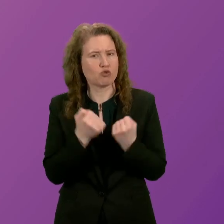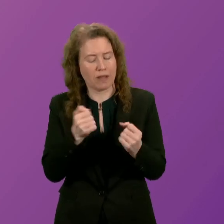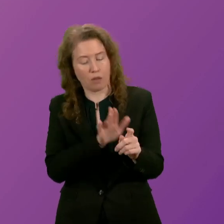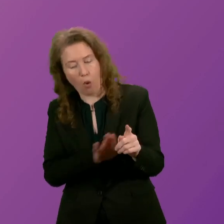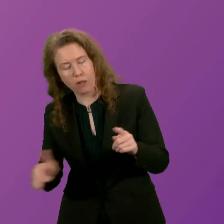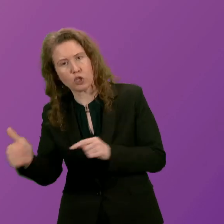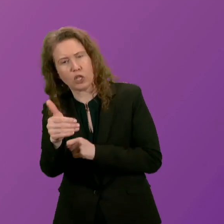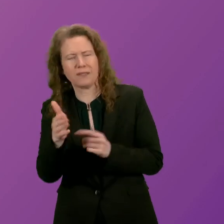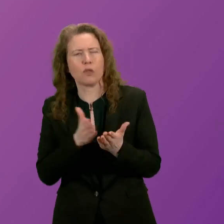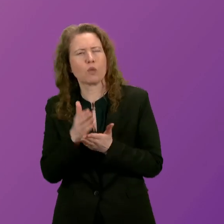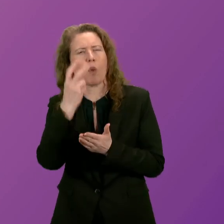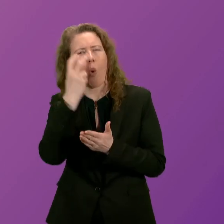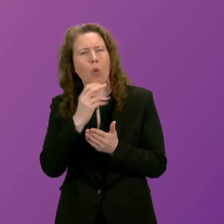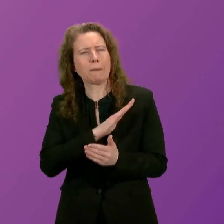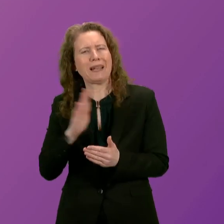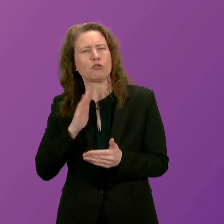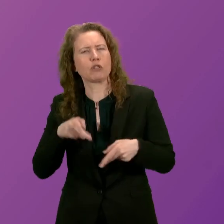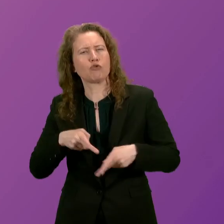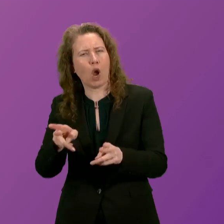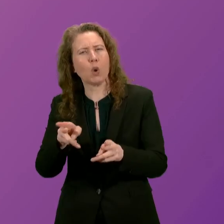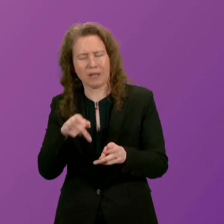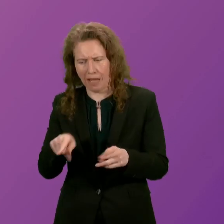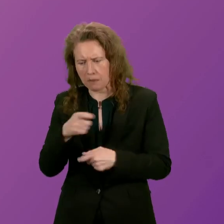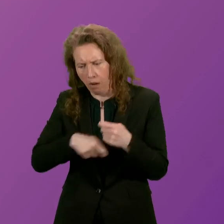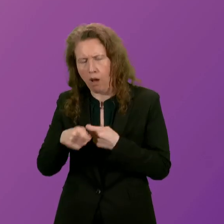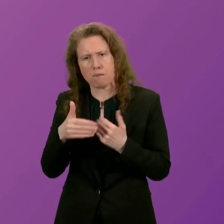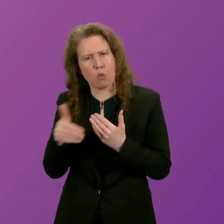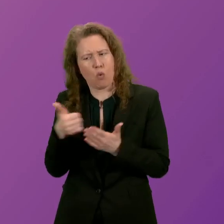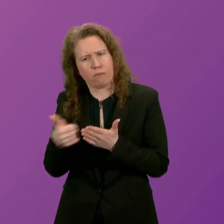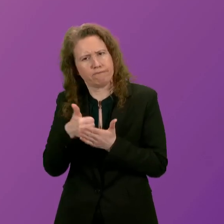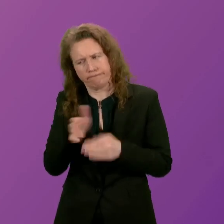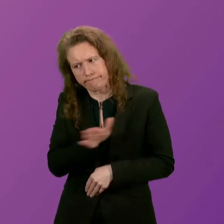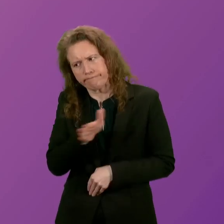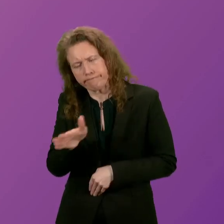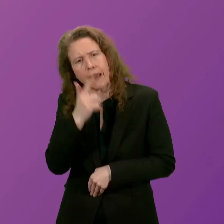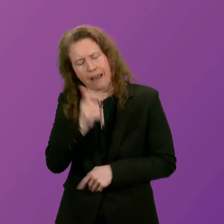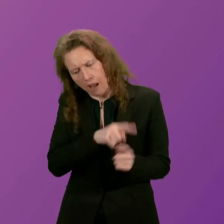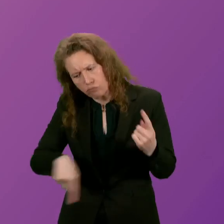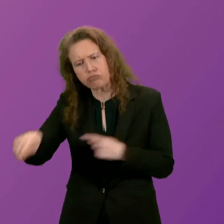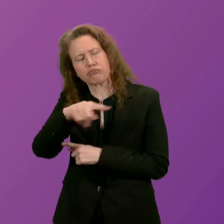through the old military road so that it is operational to provide connectivity and to